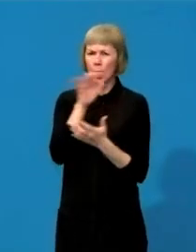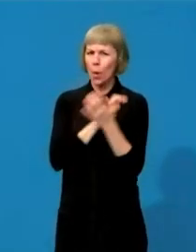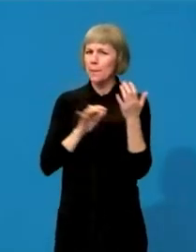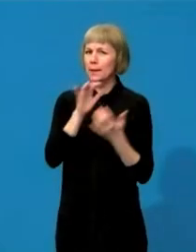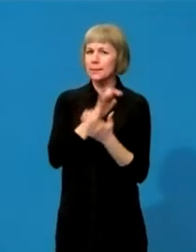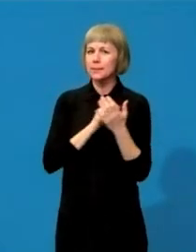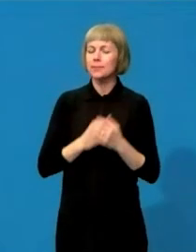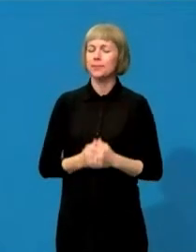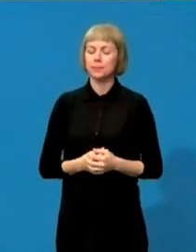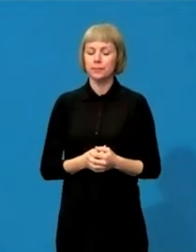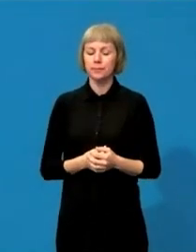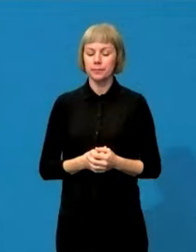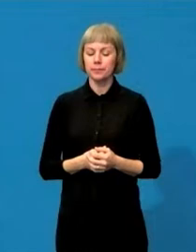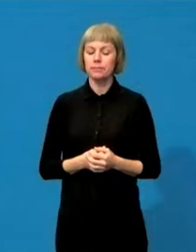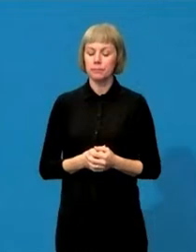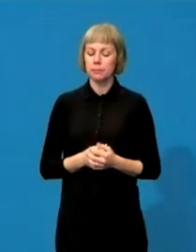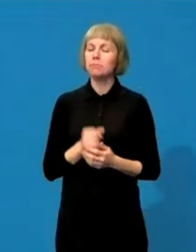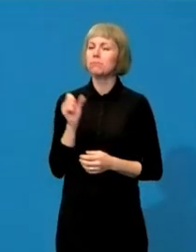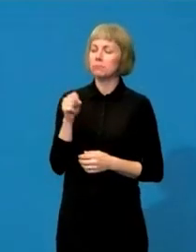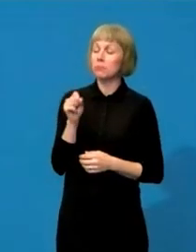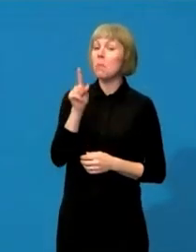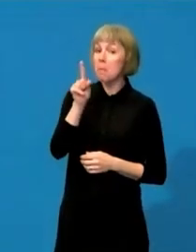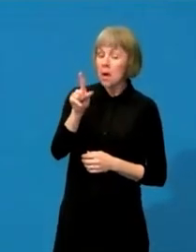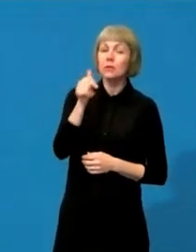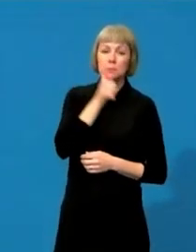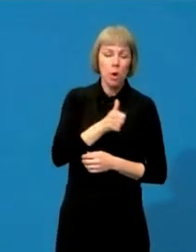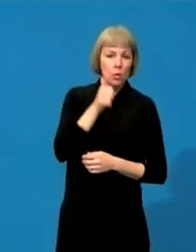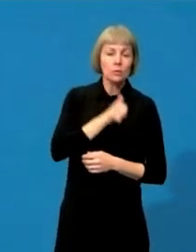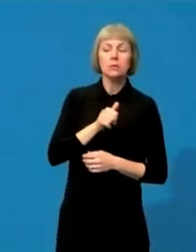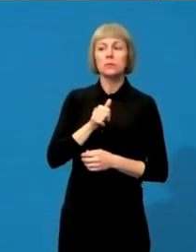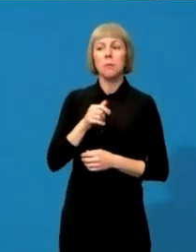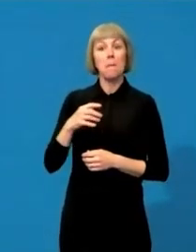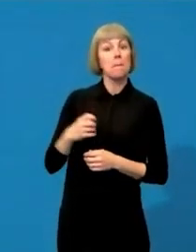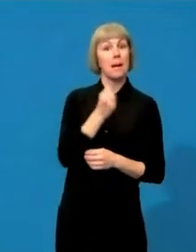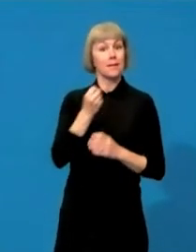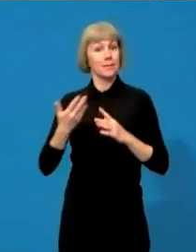Yeah. But if you had to access respite, is there respite in Fitzroy